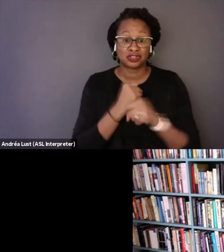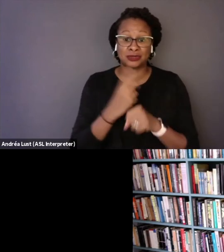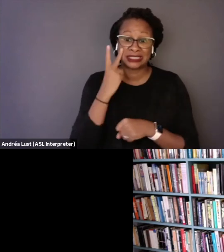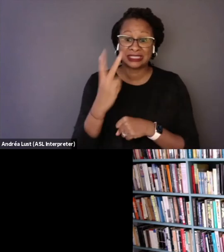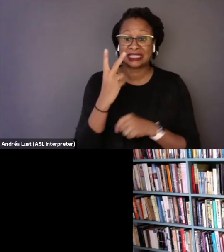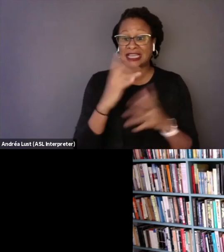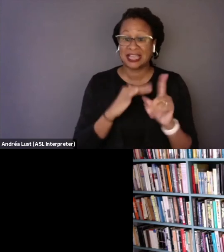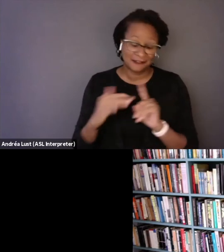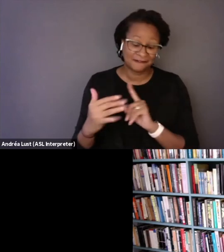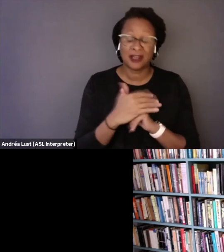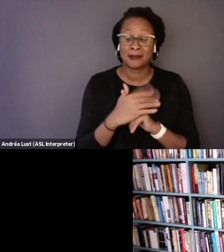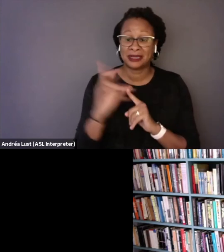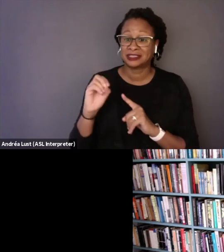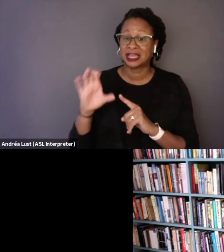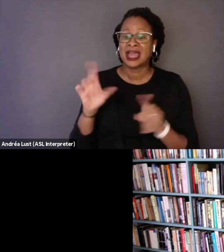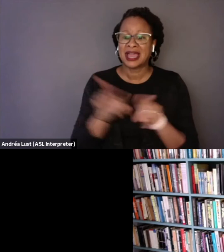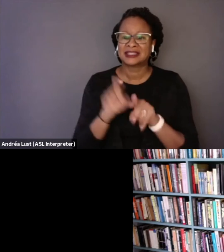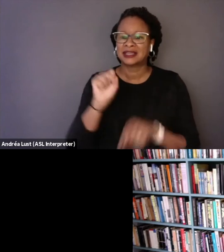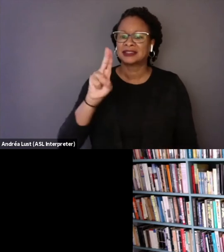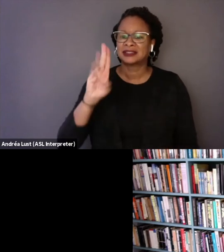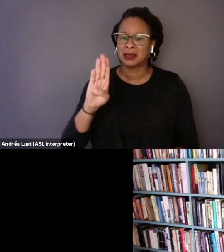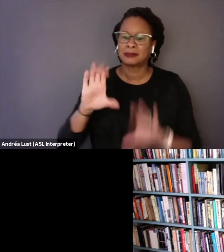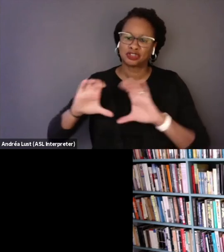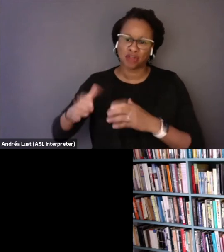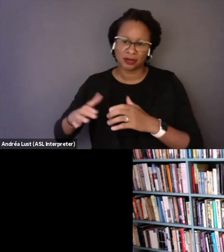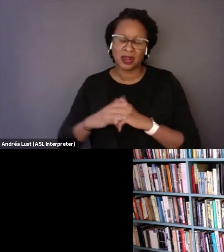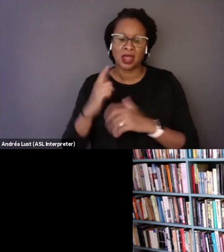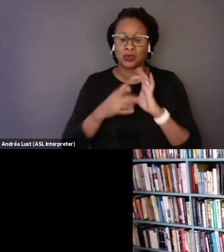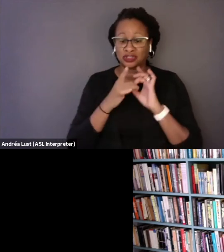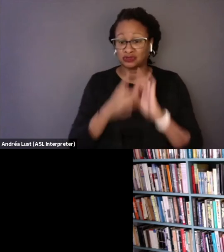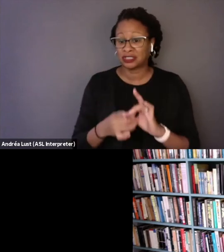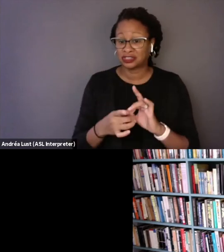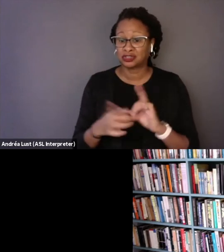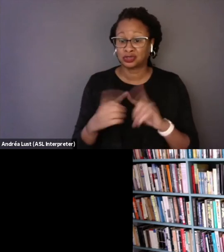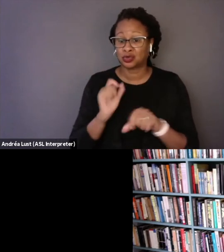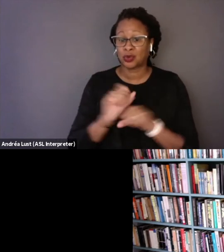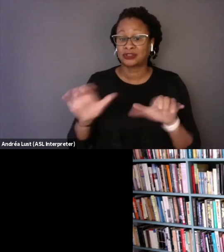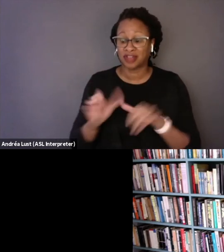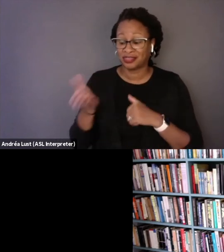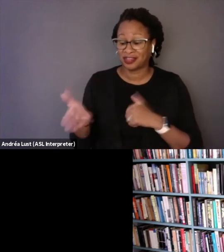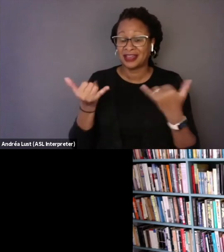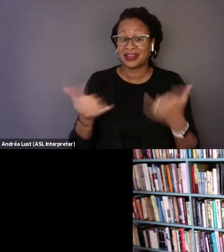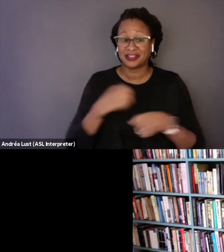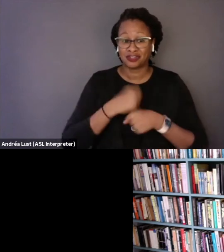almost as a sub genre. What is your relationship to the work being done there now that you've made this movie?